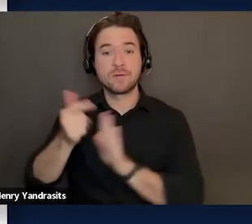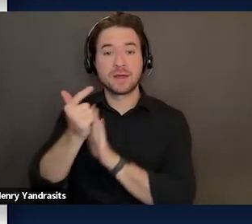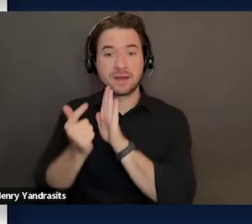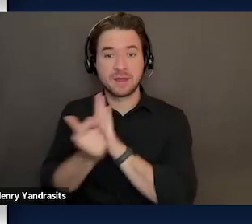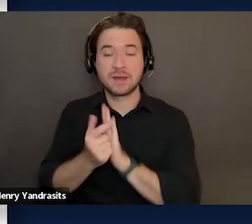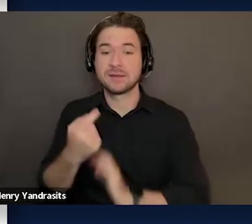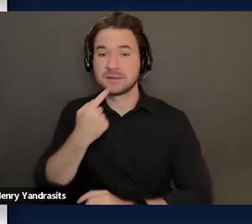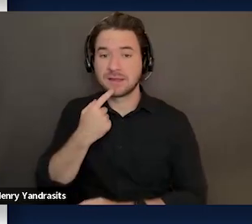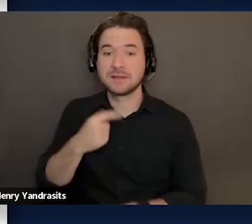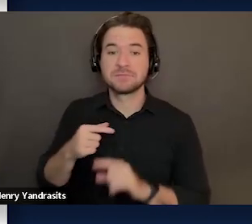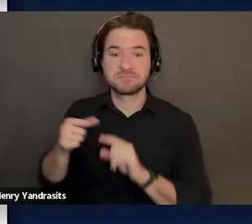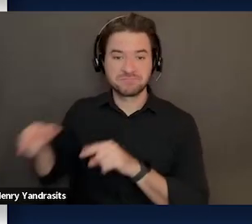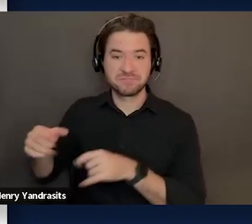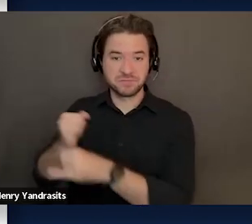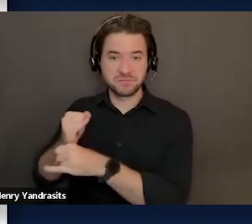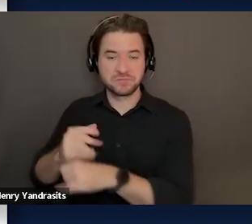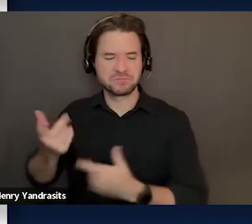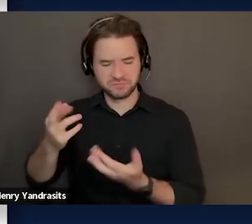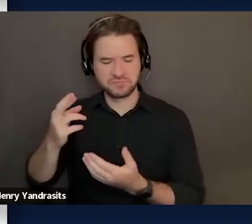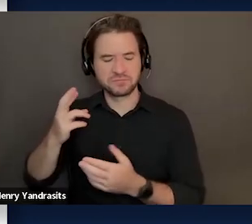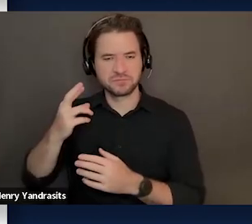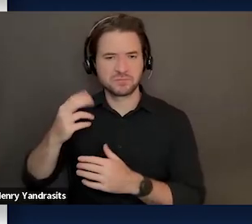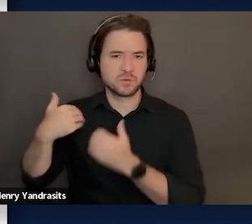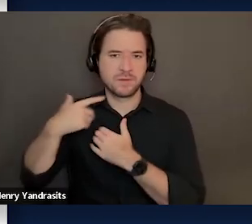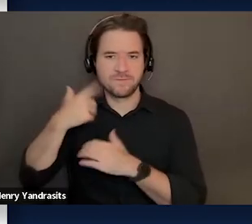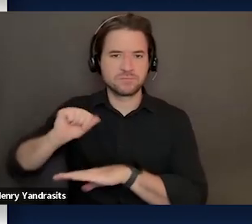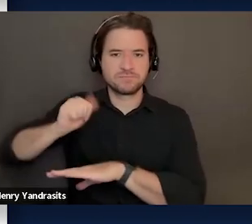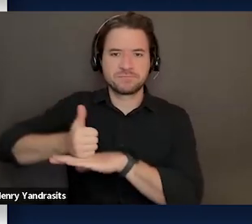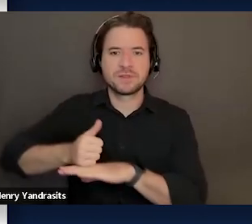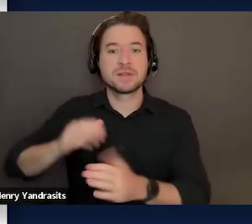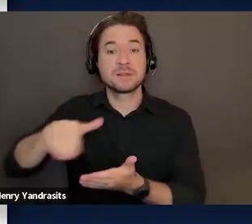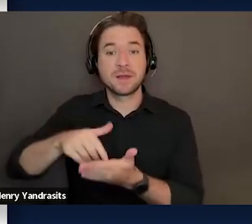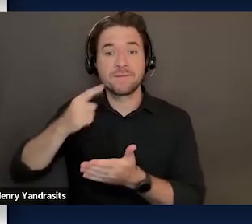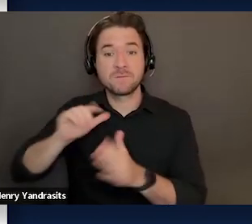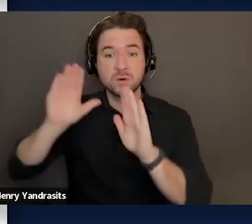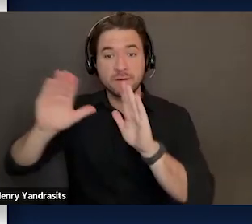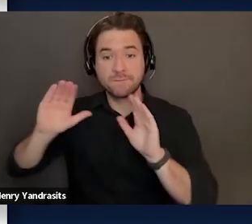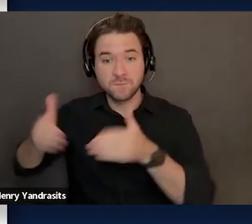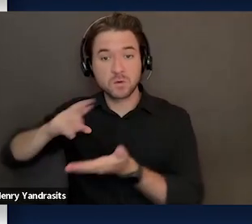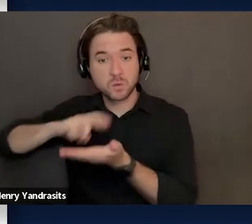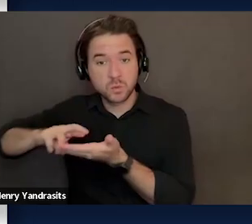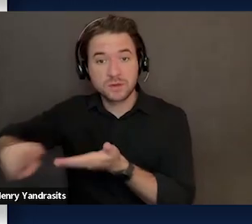The NIMHD is responsible for establishing, for example, centers of excellence focused on research, education, and training.